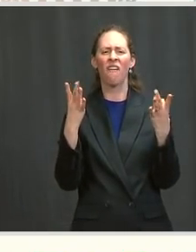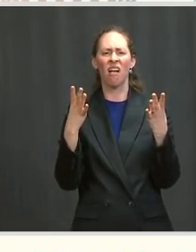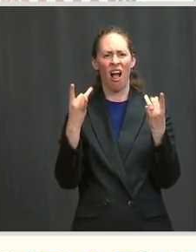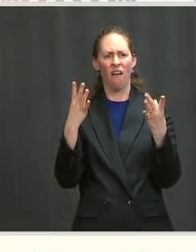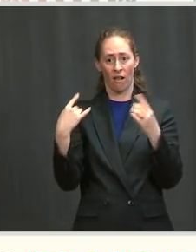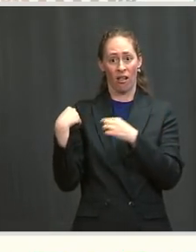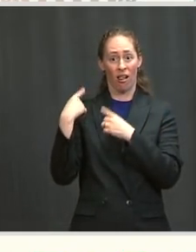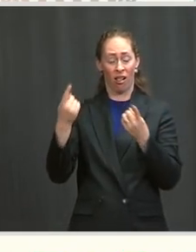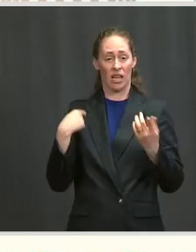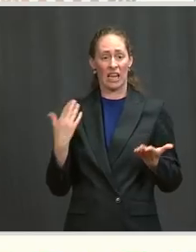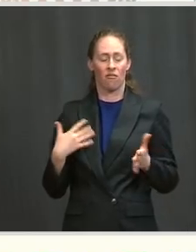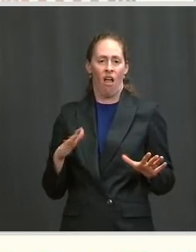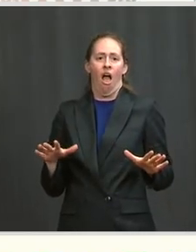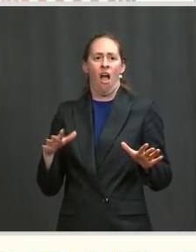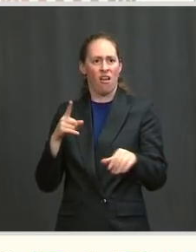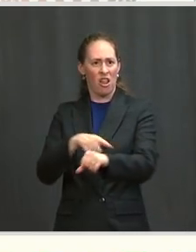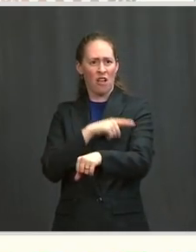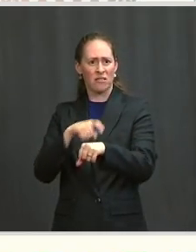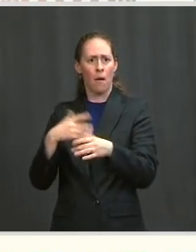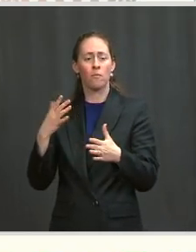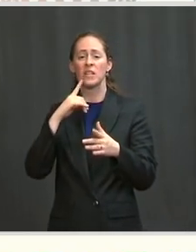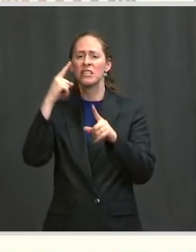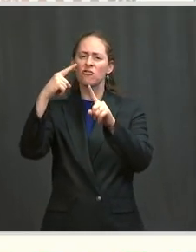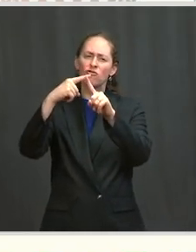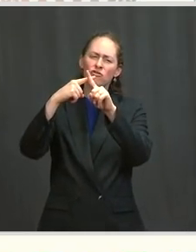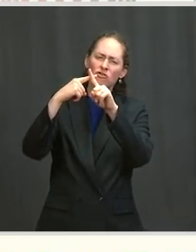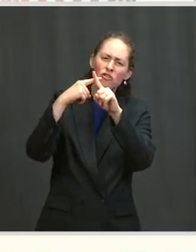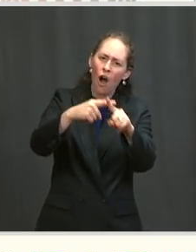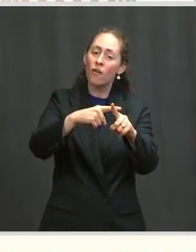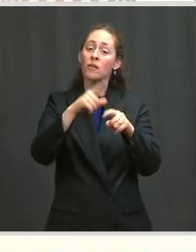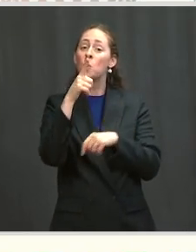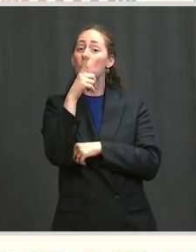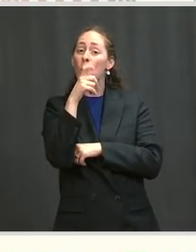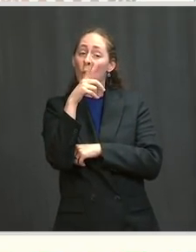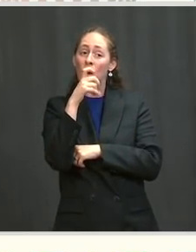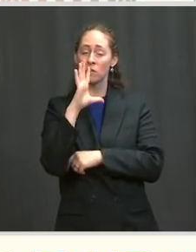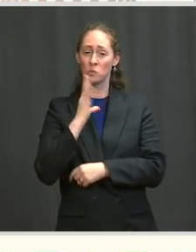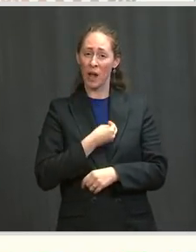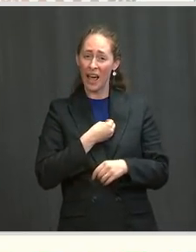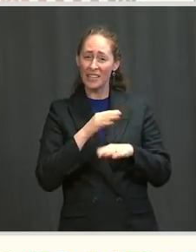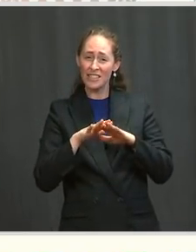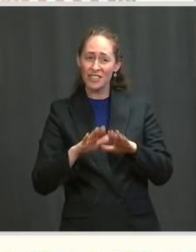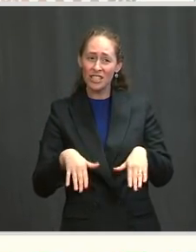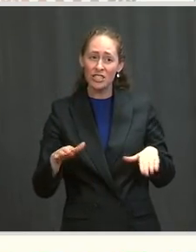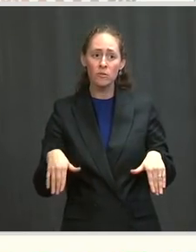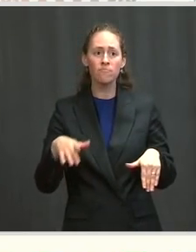Many of them target transgender children, seeking to prevent them from receiving the appropriate medical care;